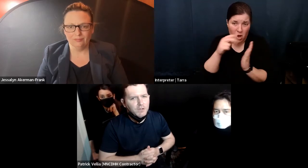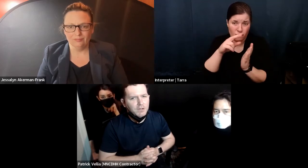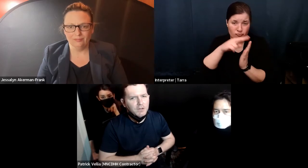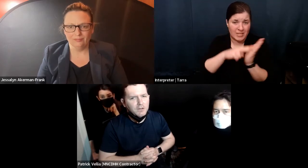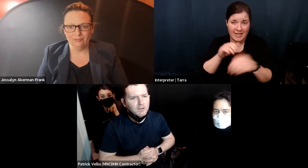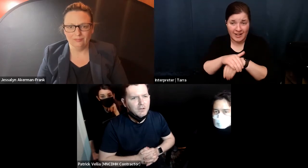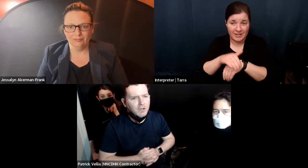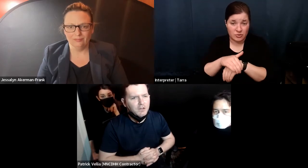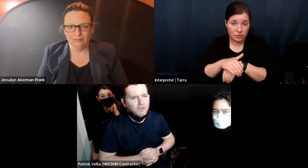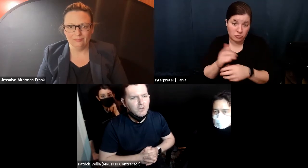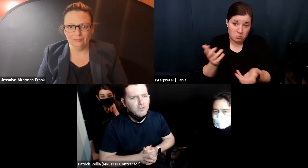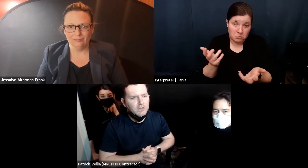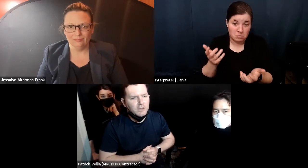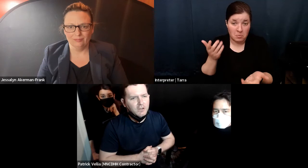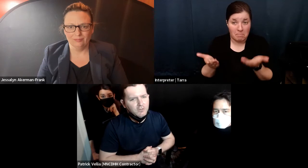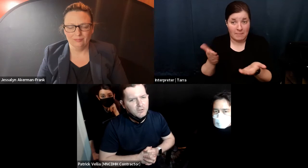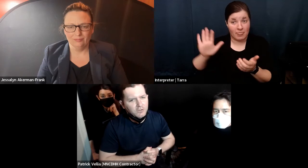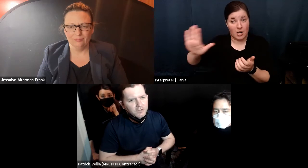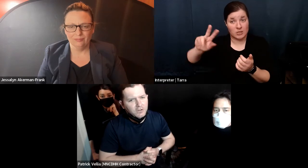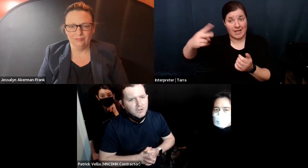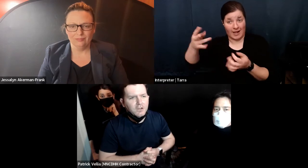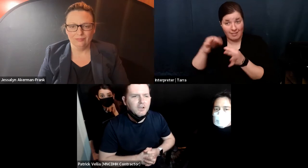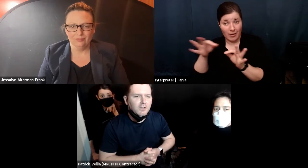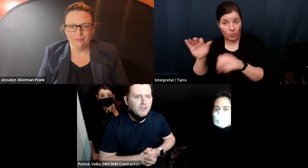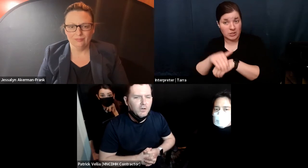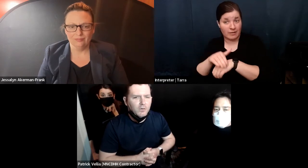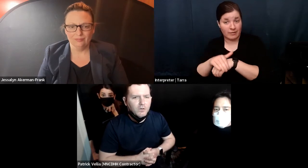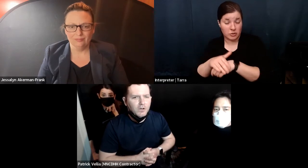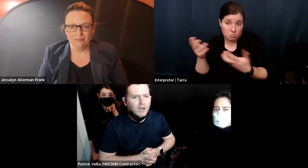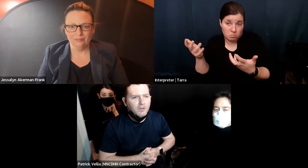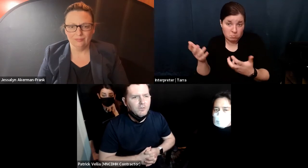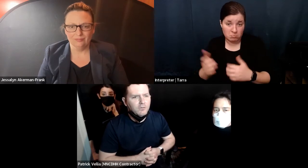But I noticed that sometimes that doesn't -- that isn't always successful, especially most drivers